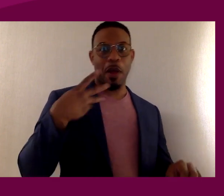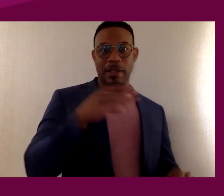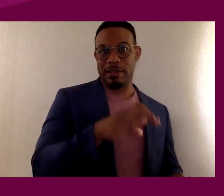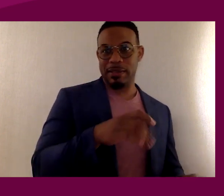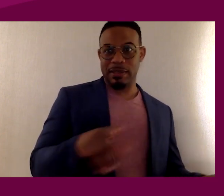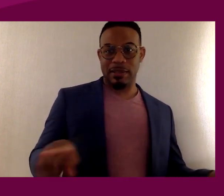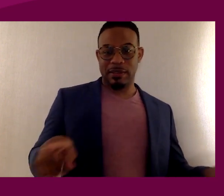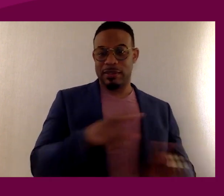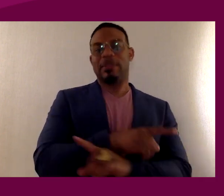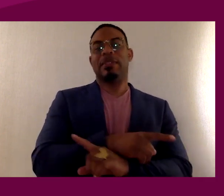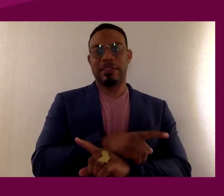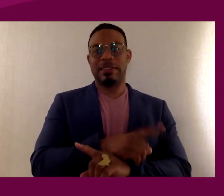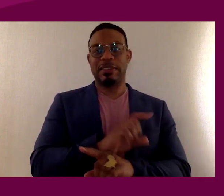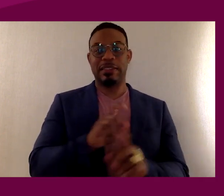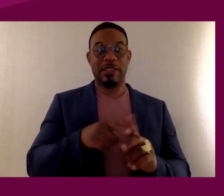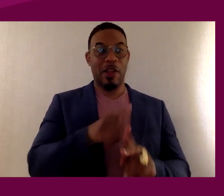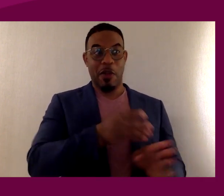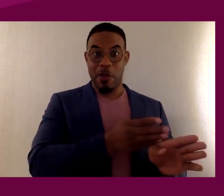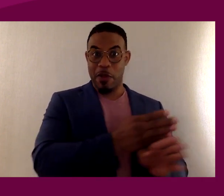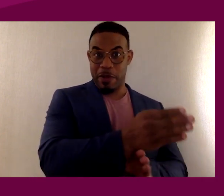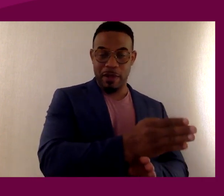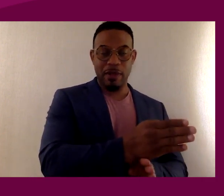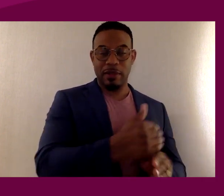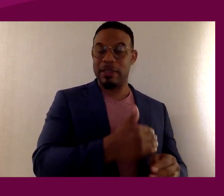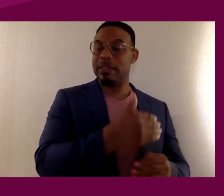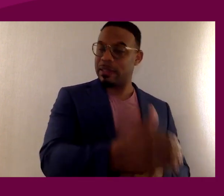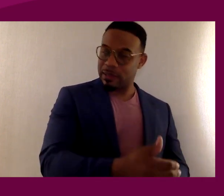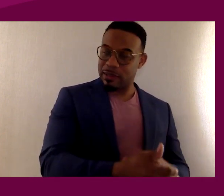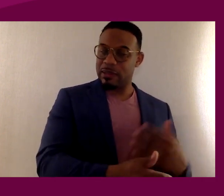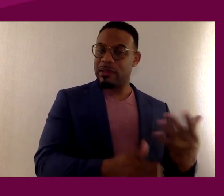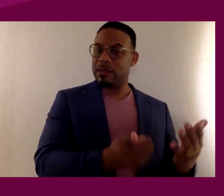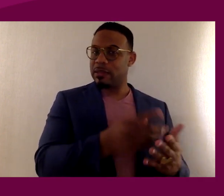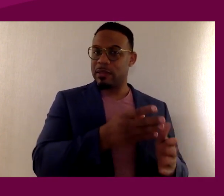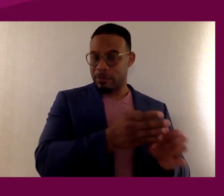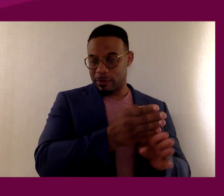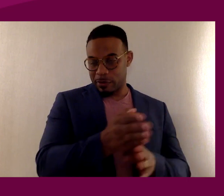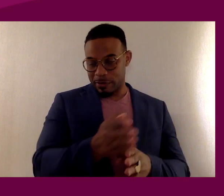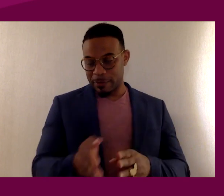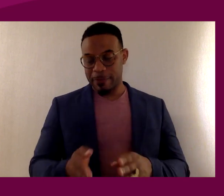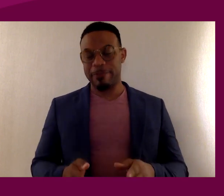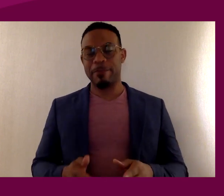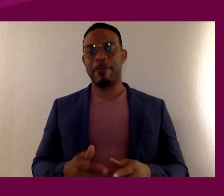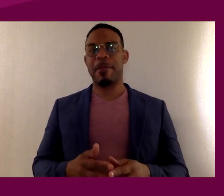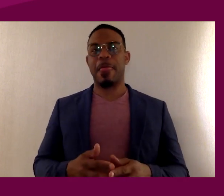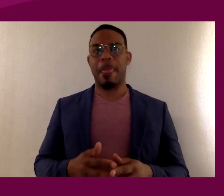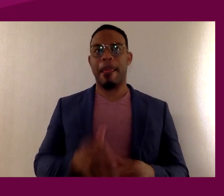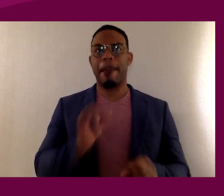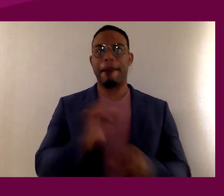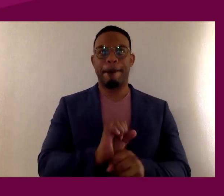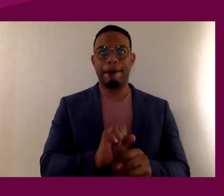She moved to Washington, D.C. And she started her next several careers